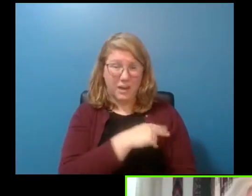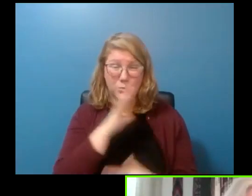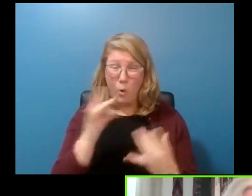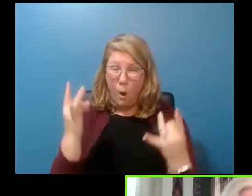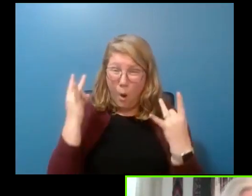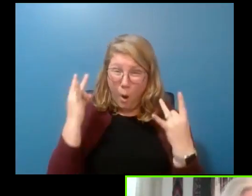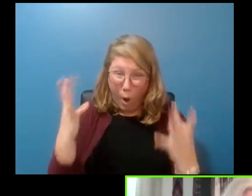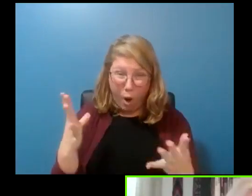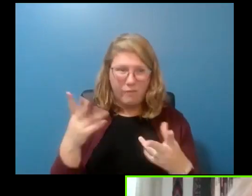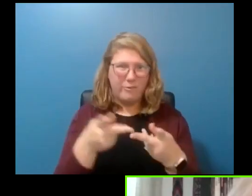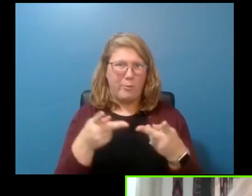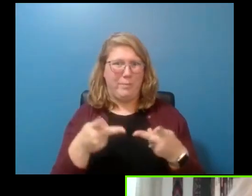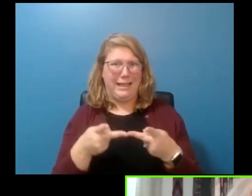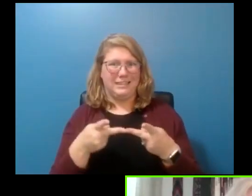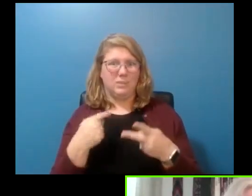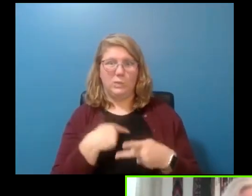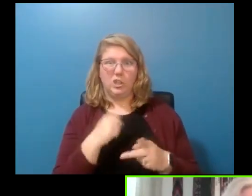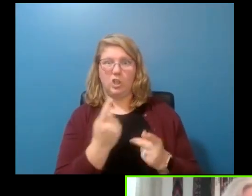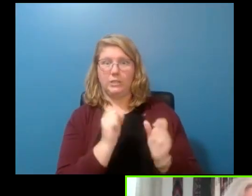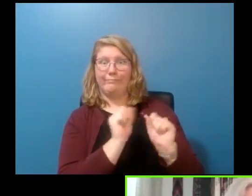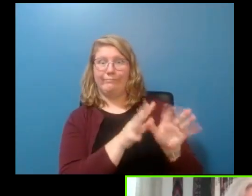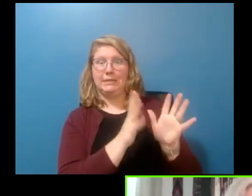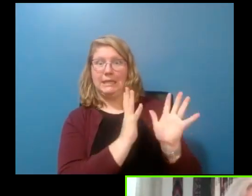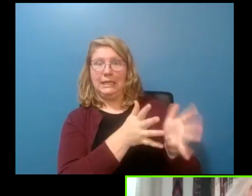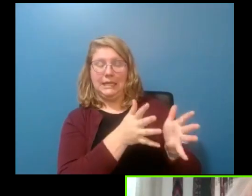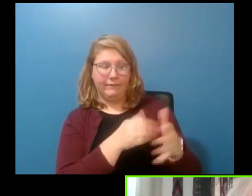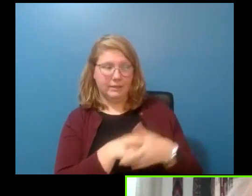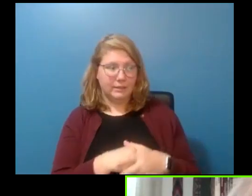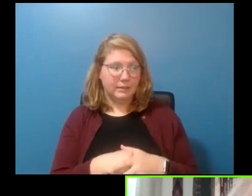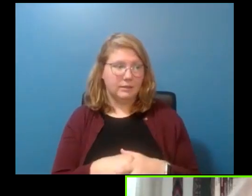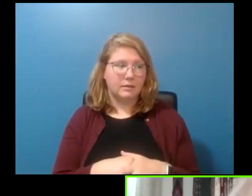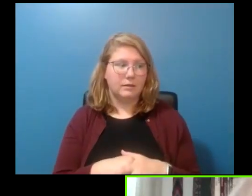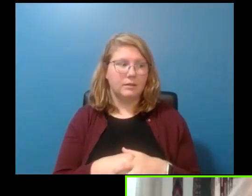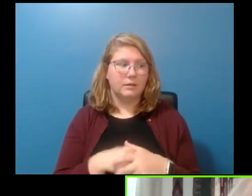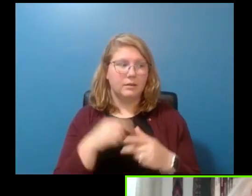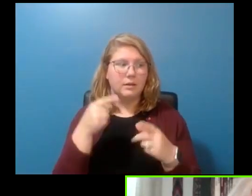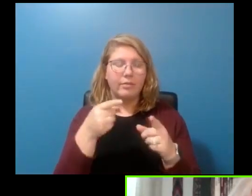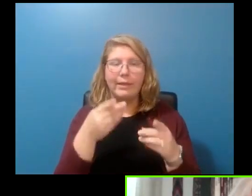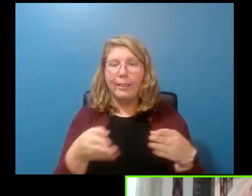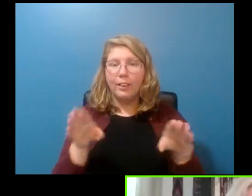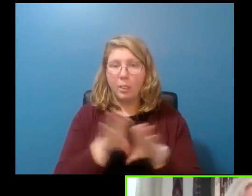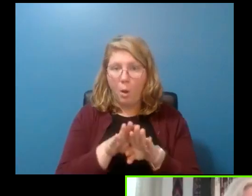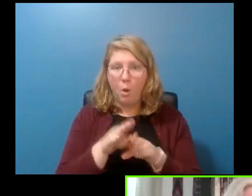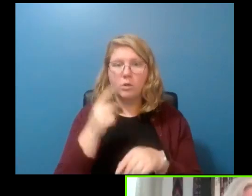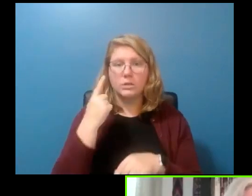rely on people to reach out and call their legislators. We have a legislative committee that